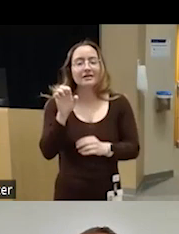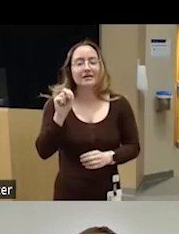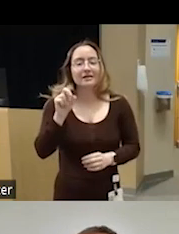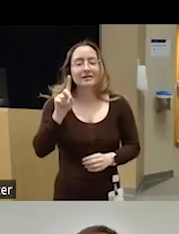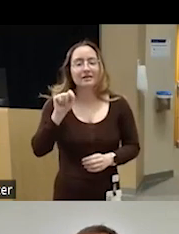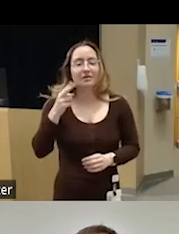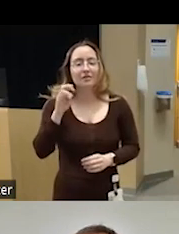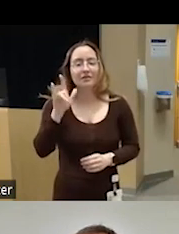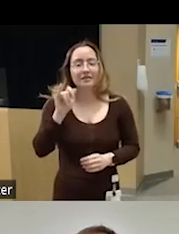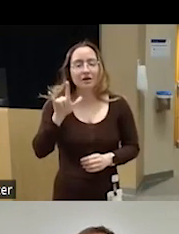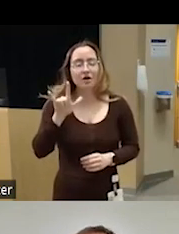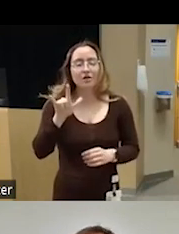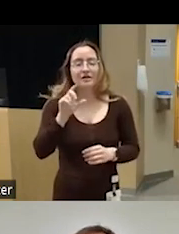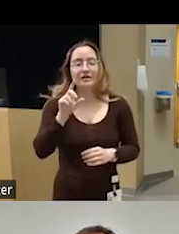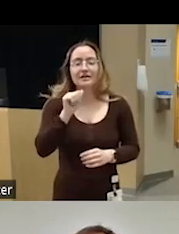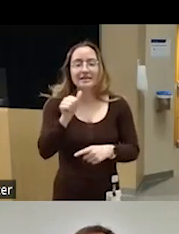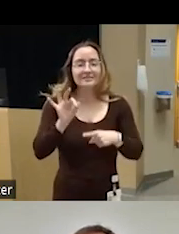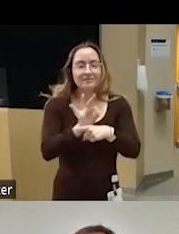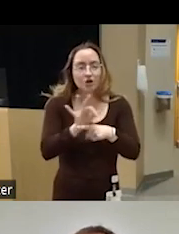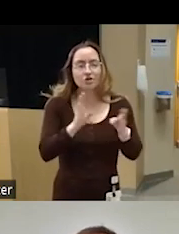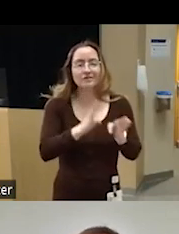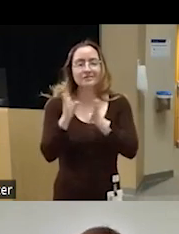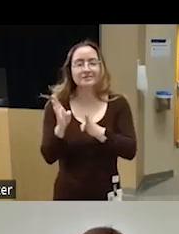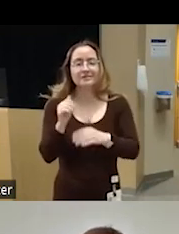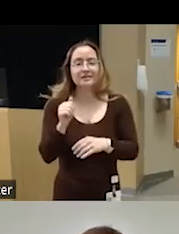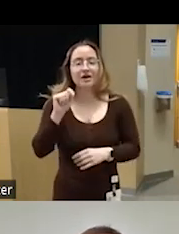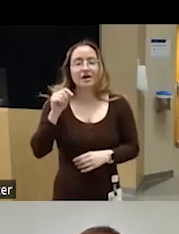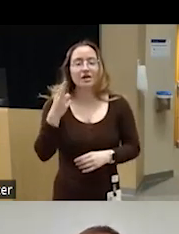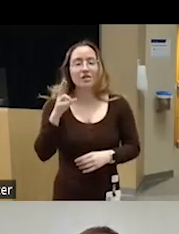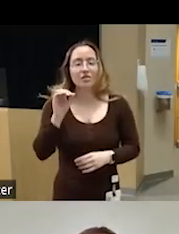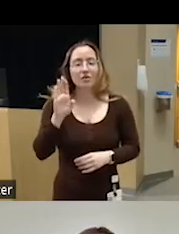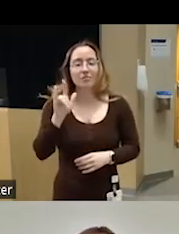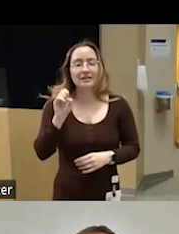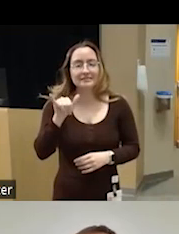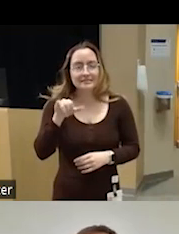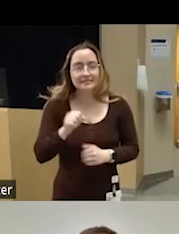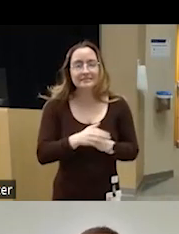impact thrombolysis markers and inflammatory markers, but since these were not included in the early studies.